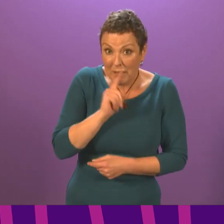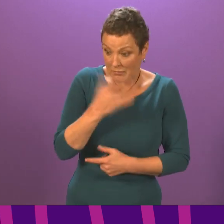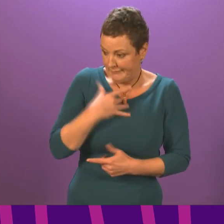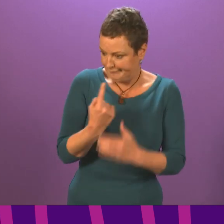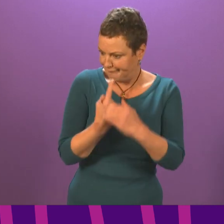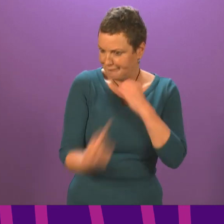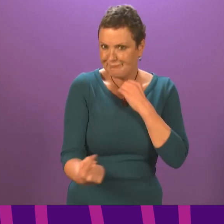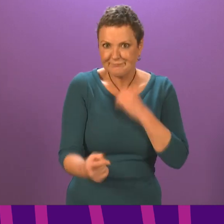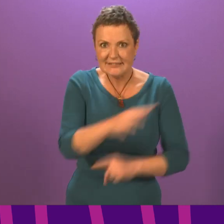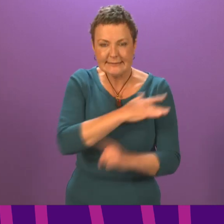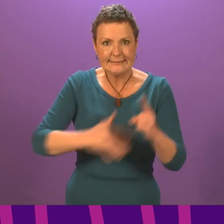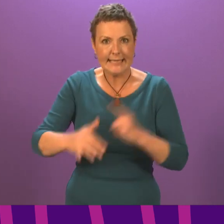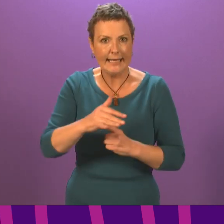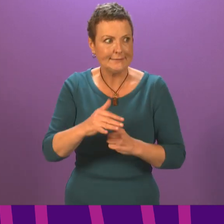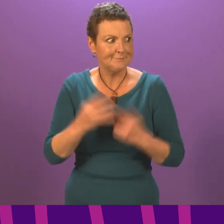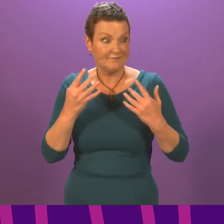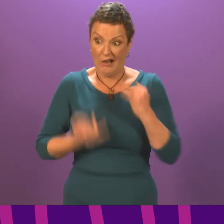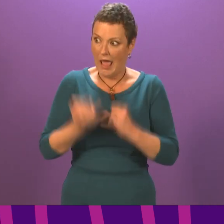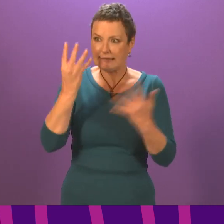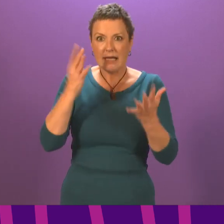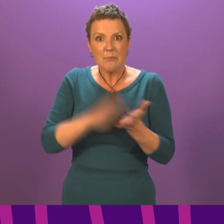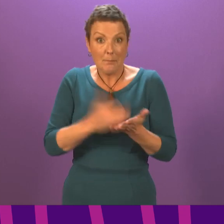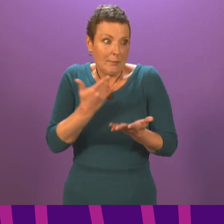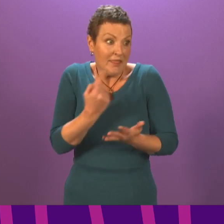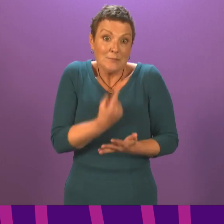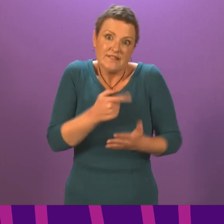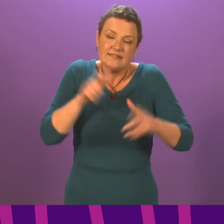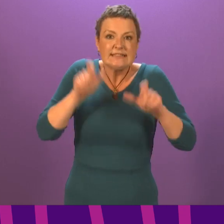the best part of nine months, voluntarily or otherwise. However, not all of them are